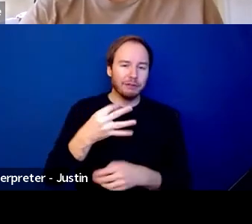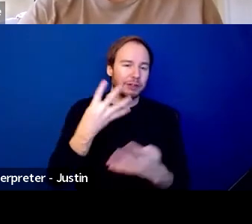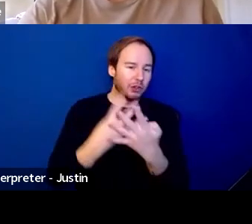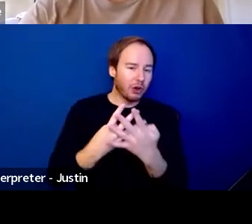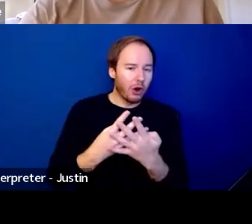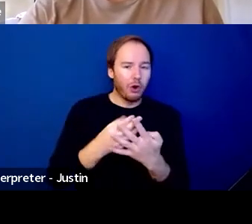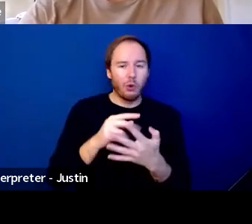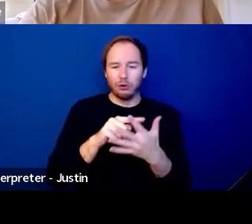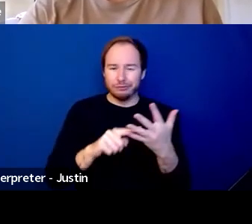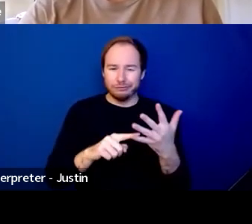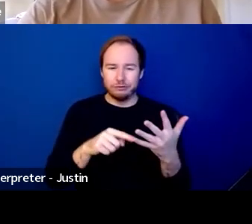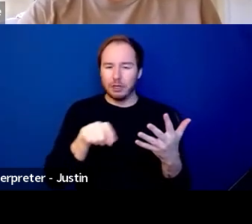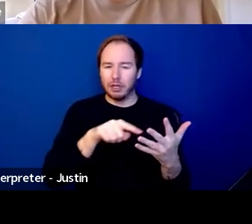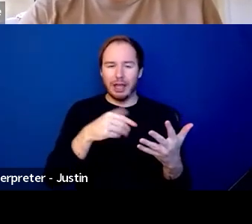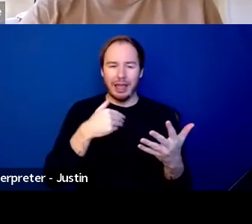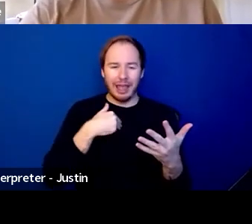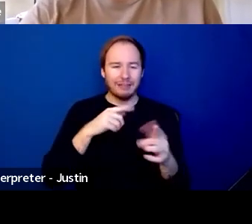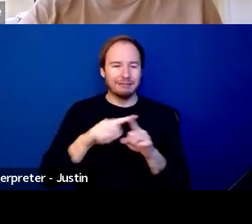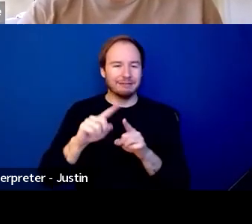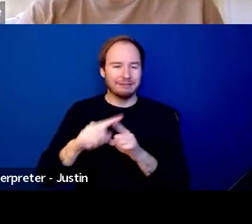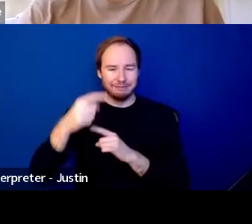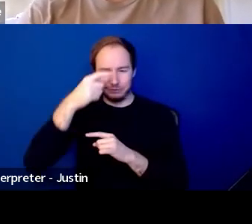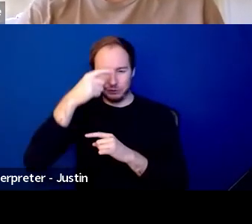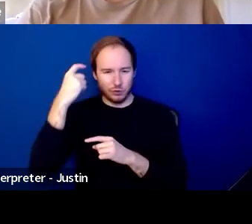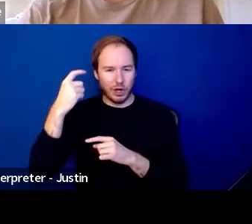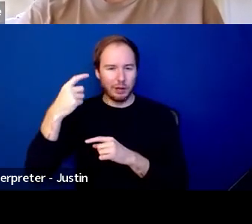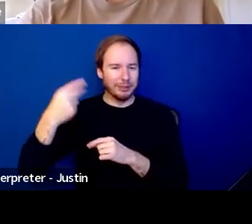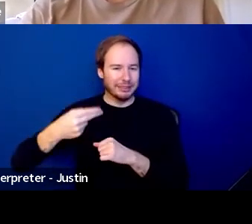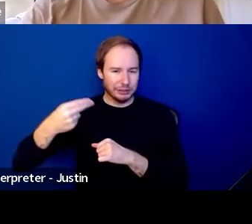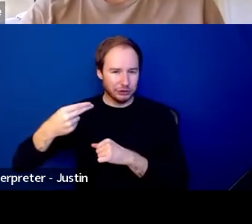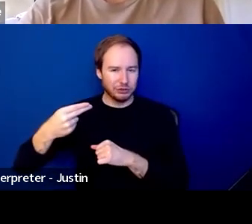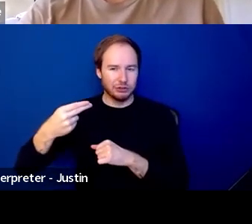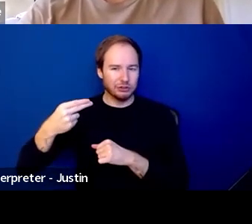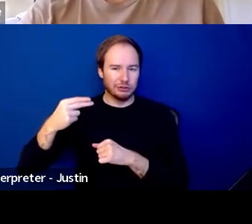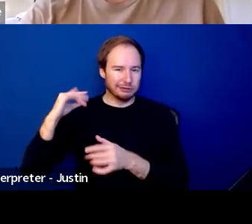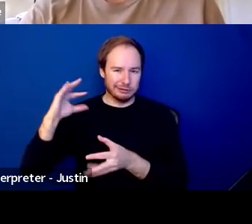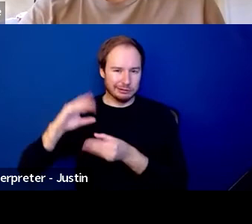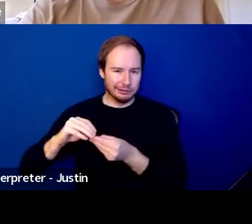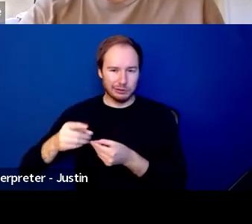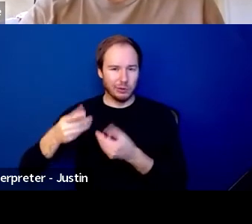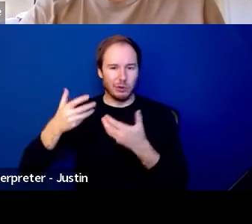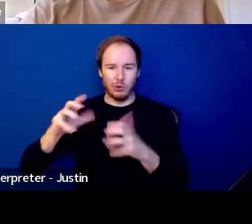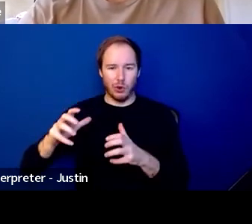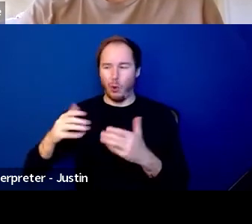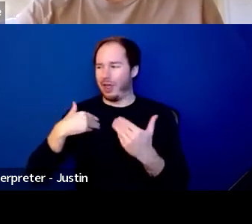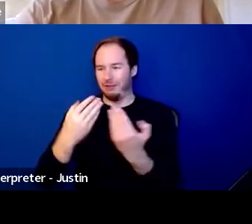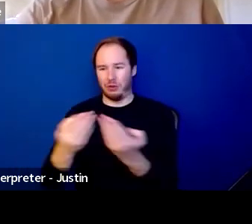they have these traumatic histories and they don't wanna be in the four walls, right?